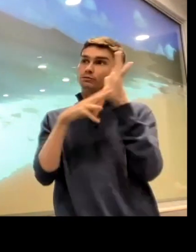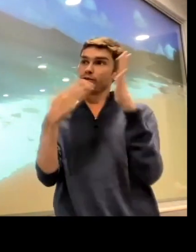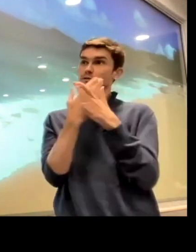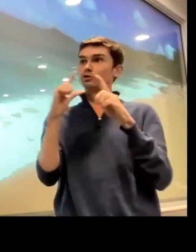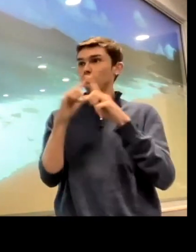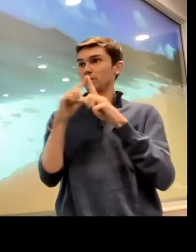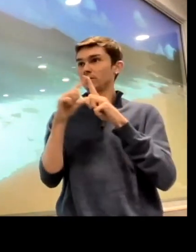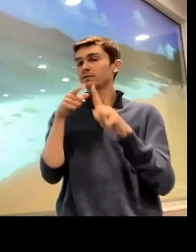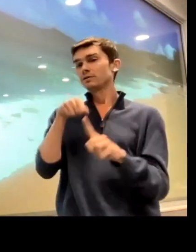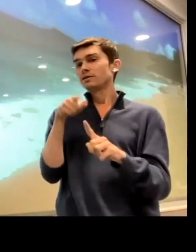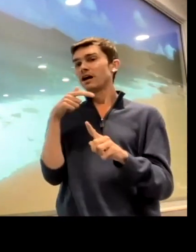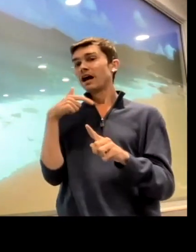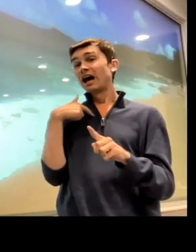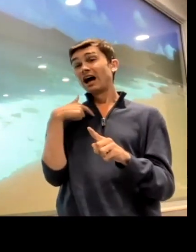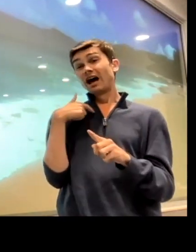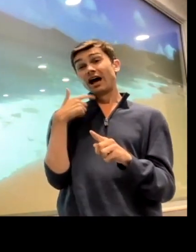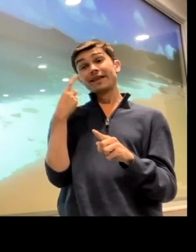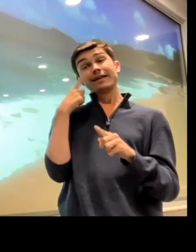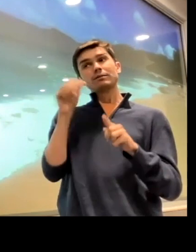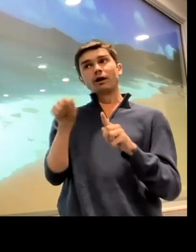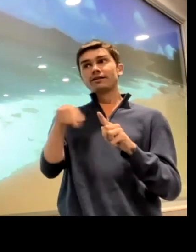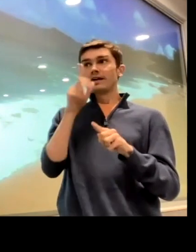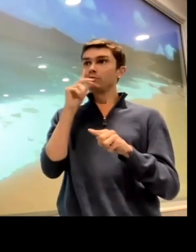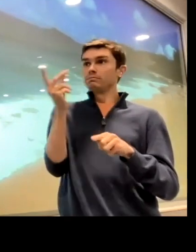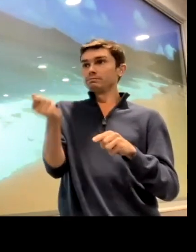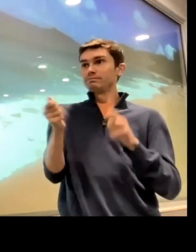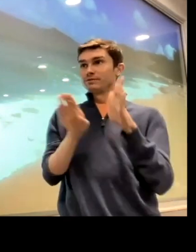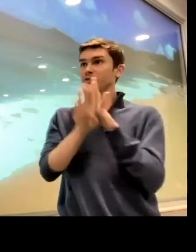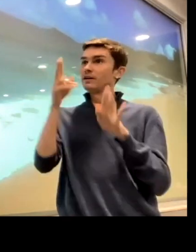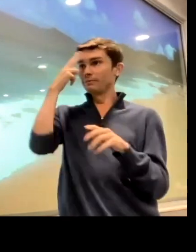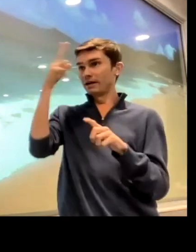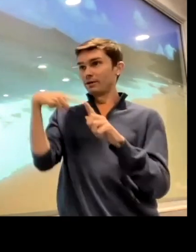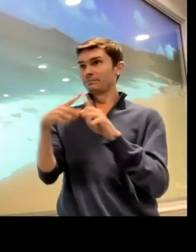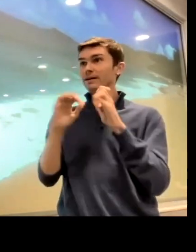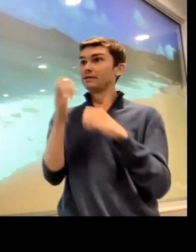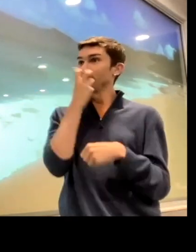they would ever hear it. And